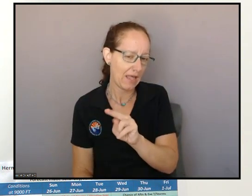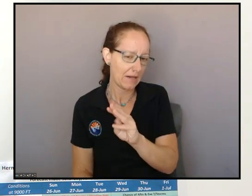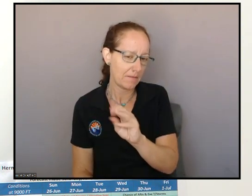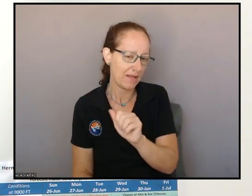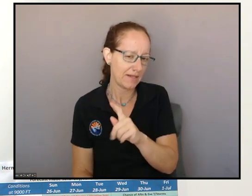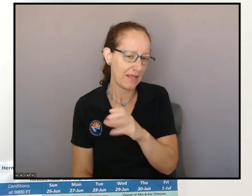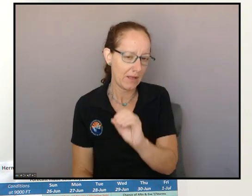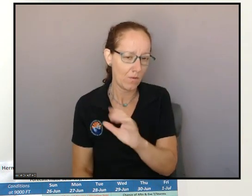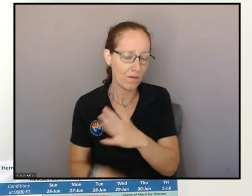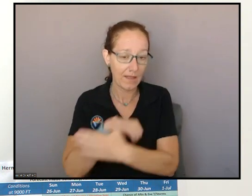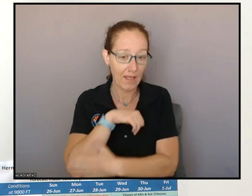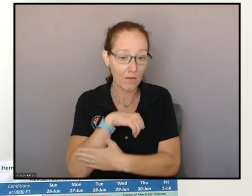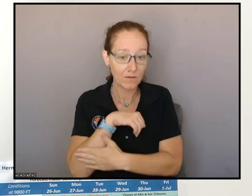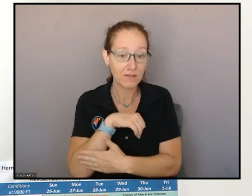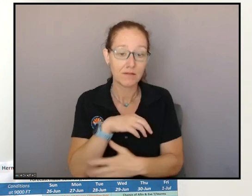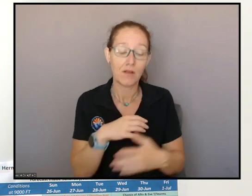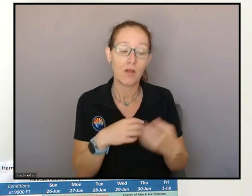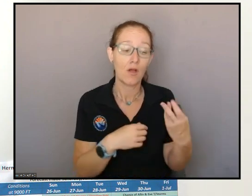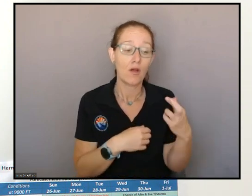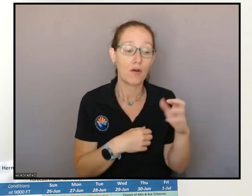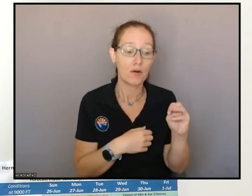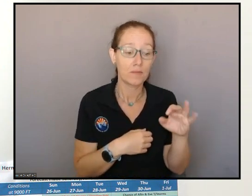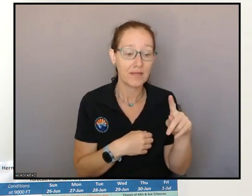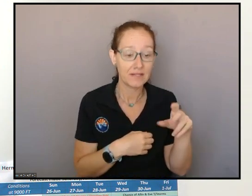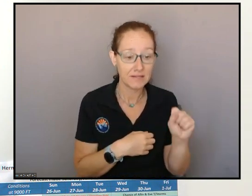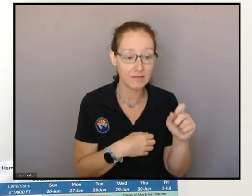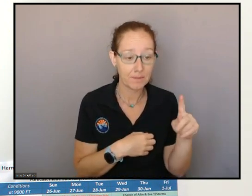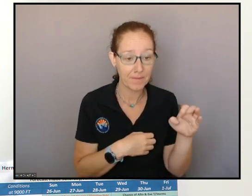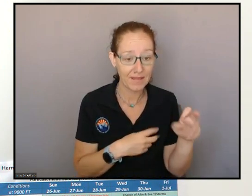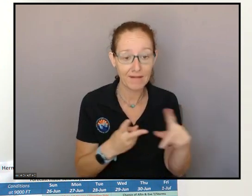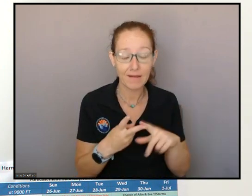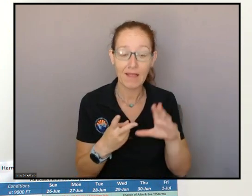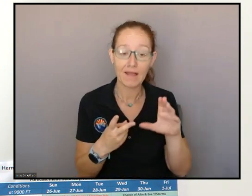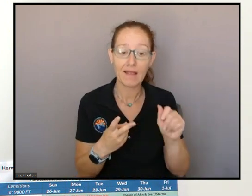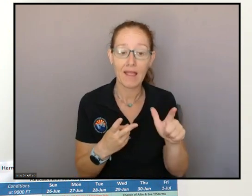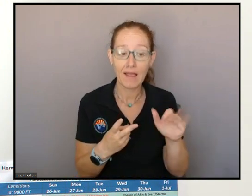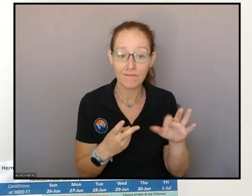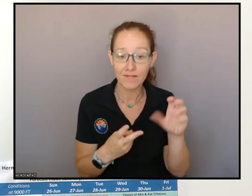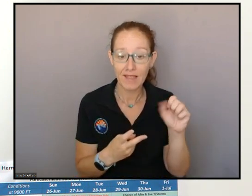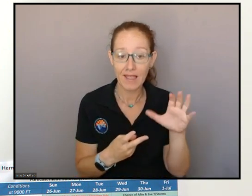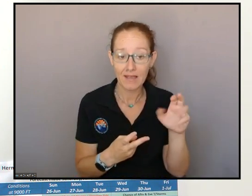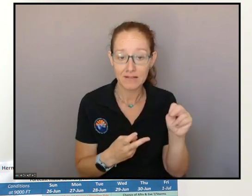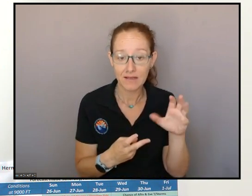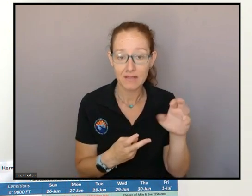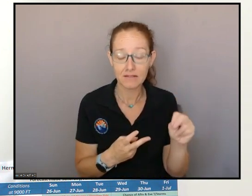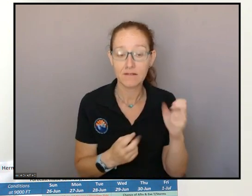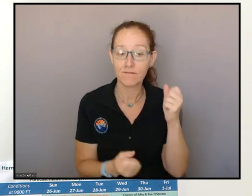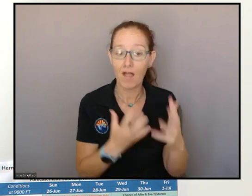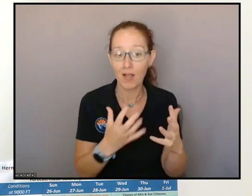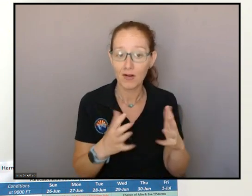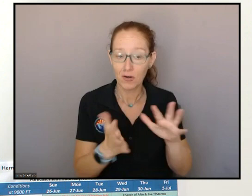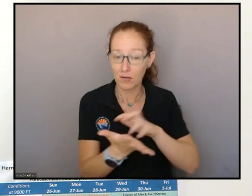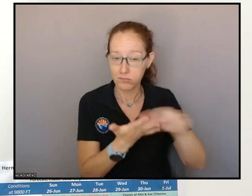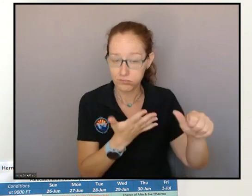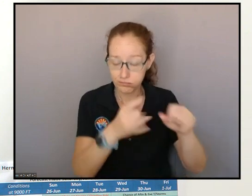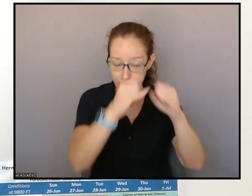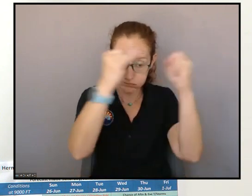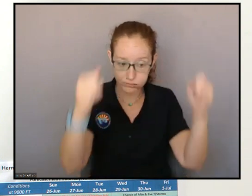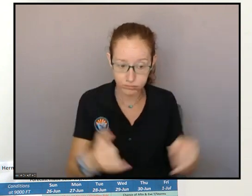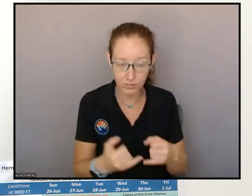Hermits Peak and Calf Canyon Fire, and it also includes the Cerro Pelado Fire off to the west. So, the Watch is in effect